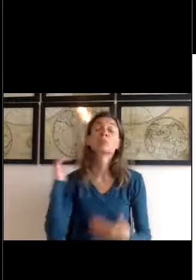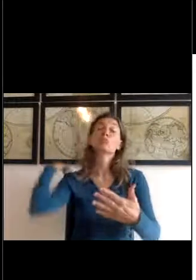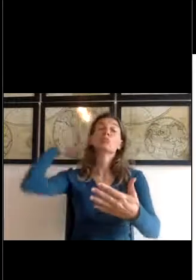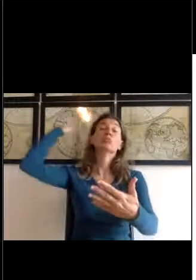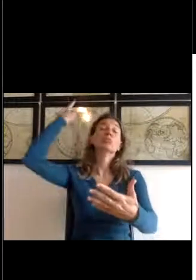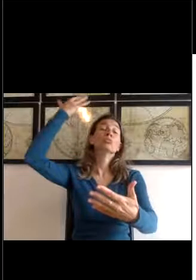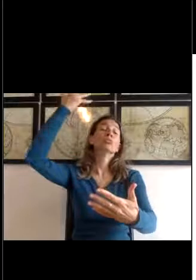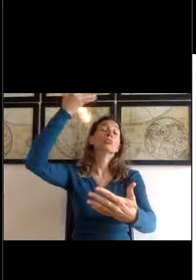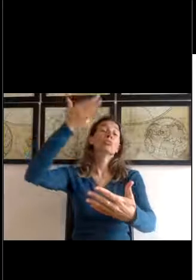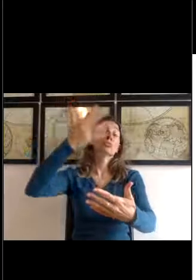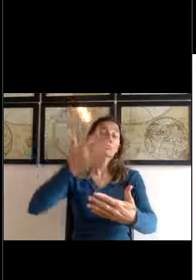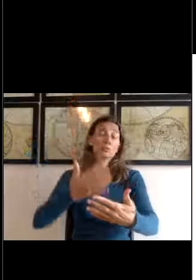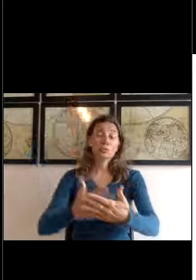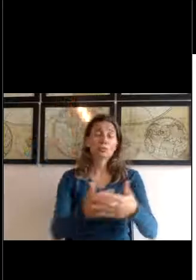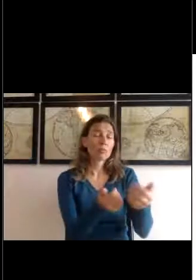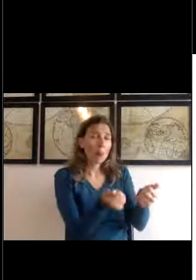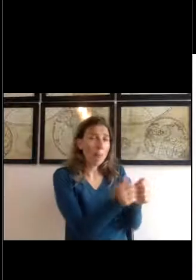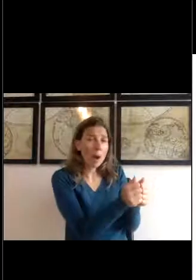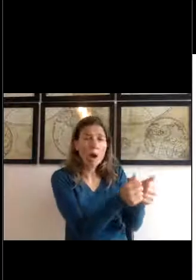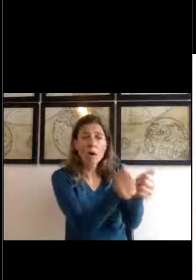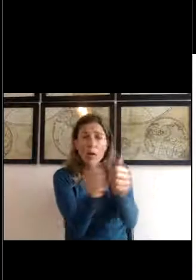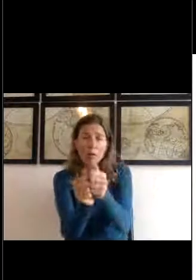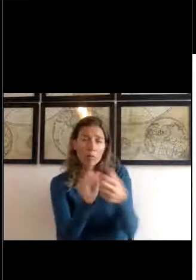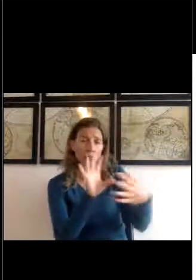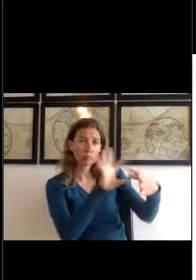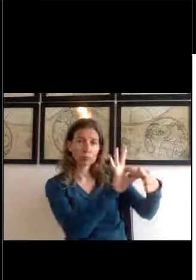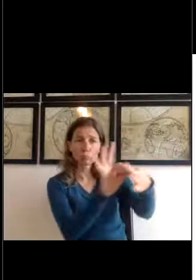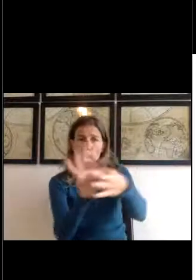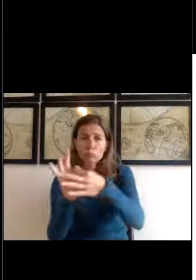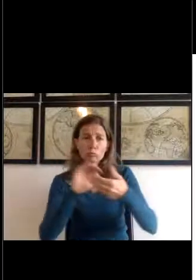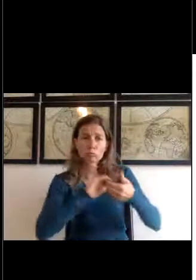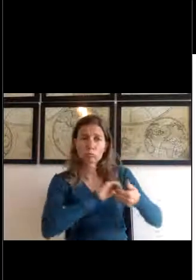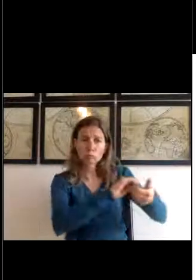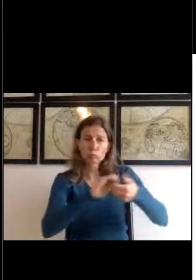who provide lifelines for people living with disabilities all over the world.